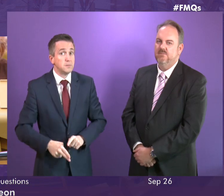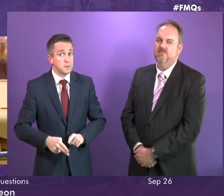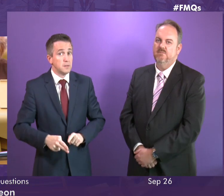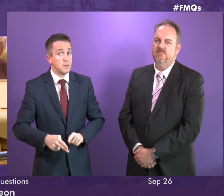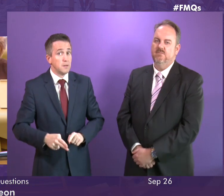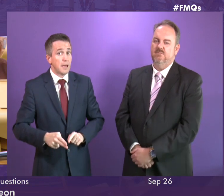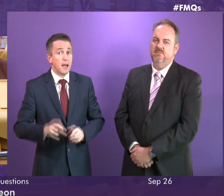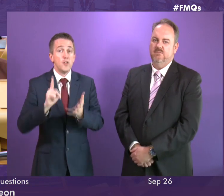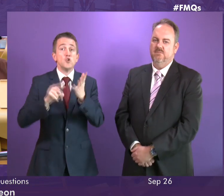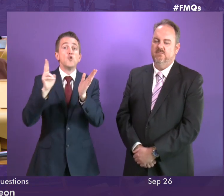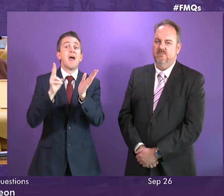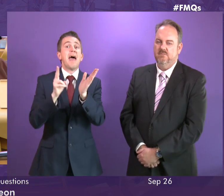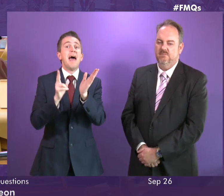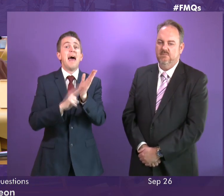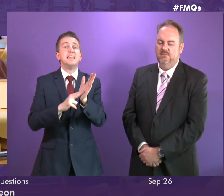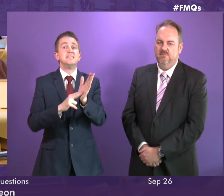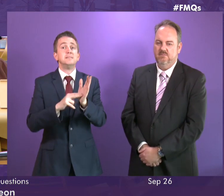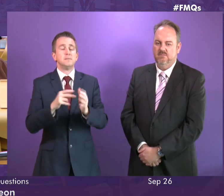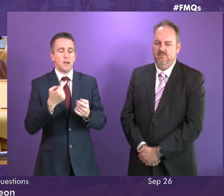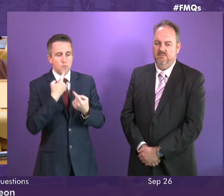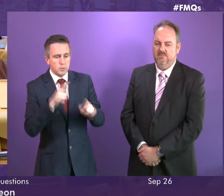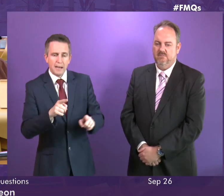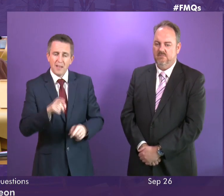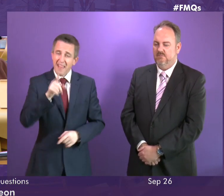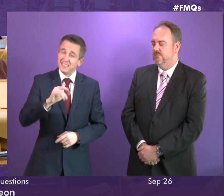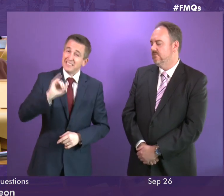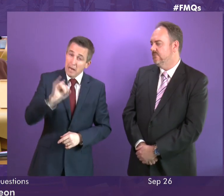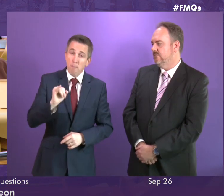Nations special rapporteur described that requirement to mitigate as outrageous. That